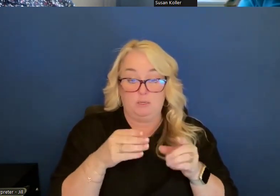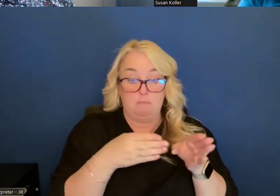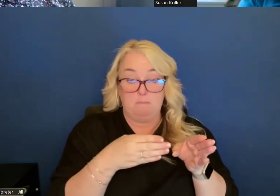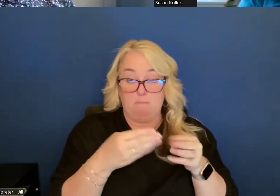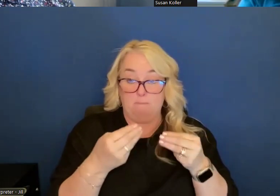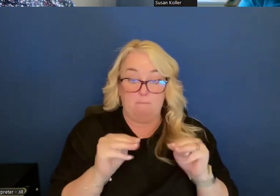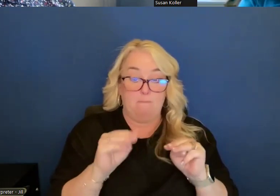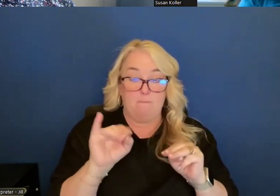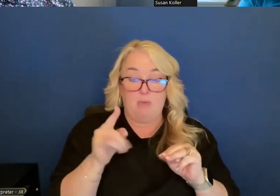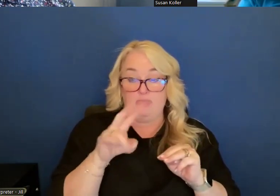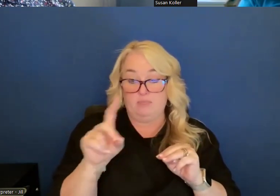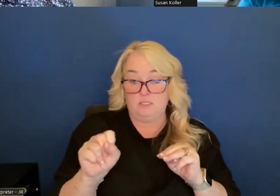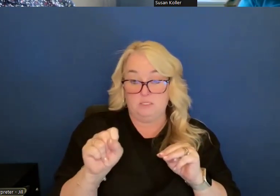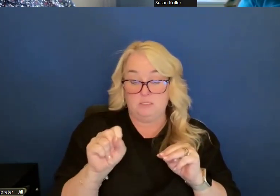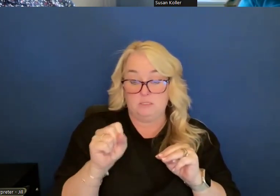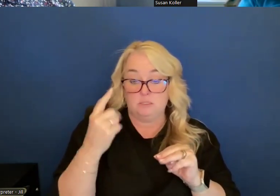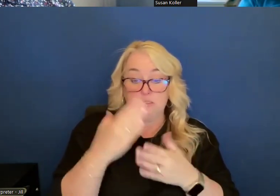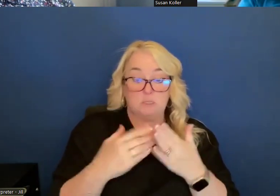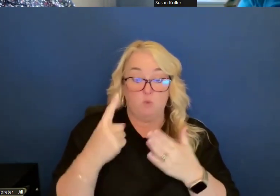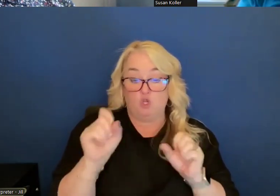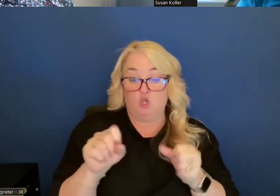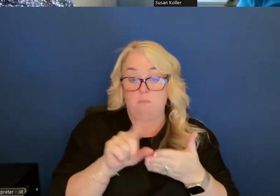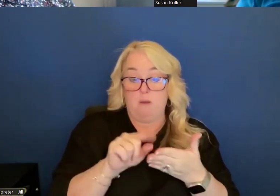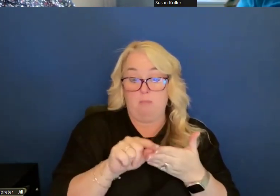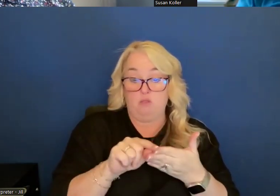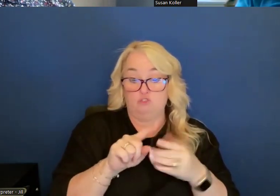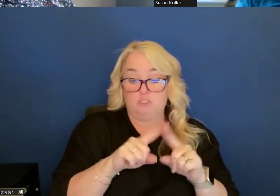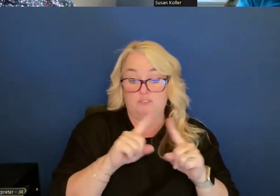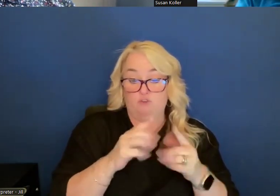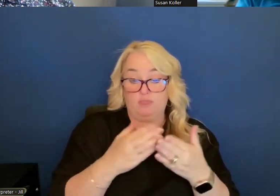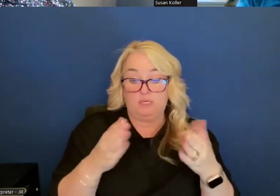publish something on rate methodologies. Could you please